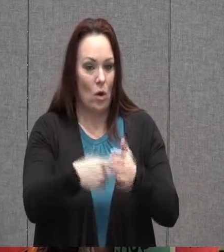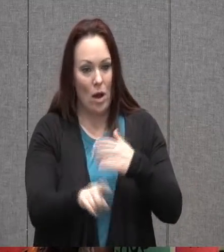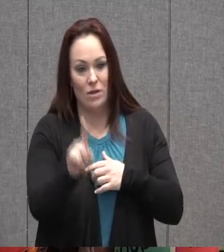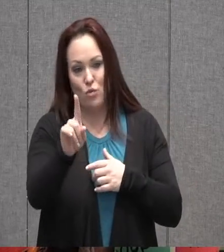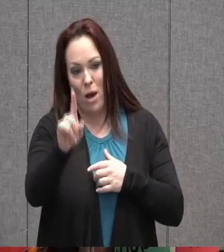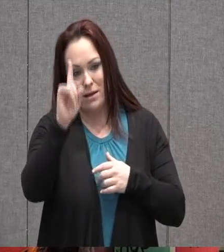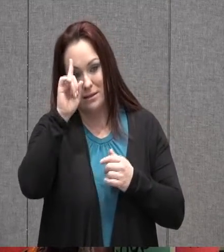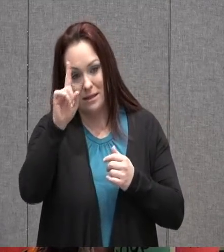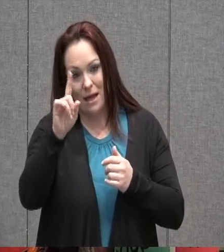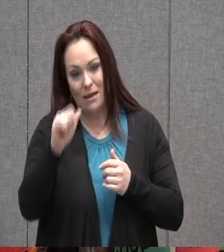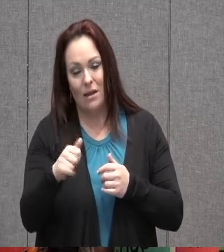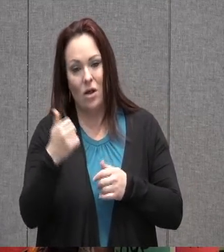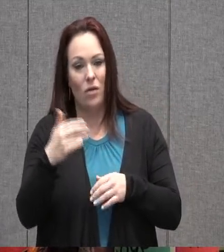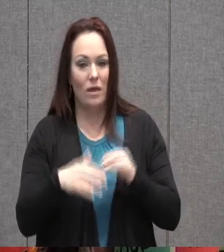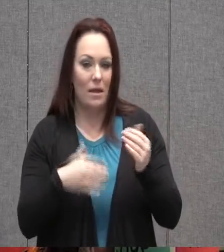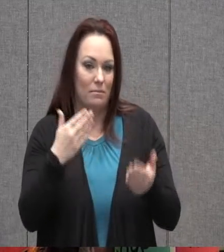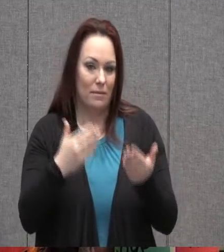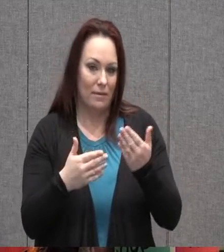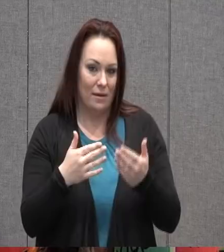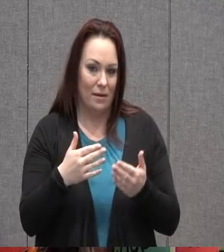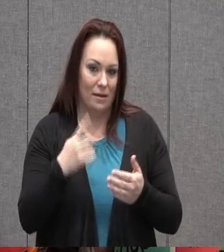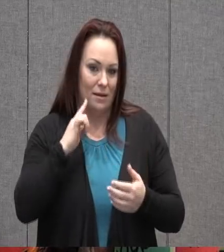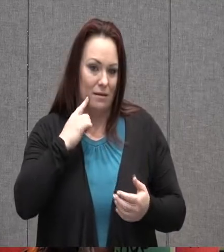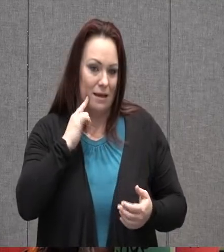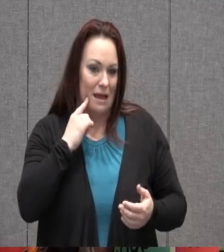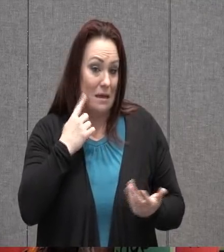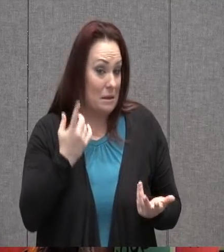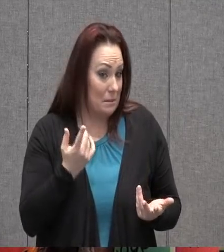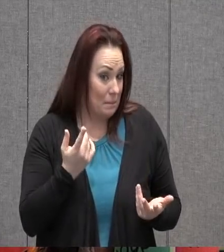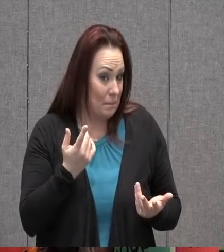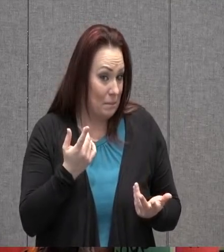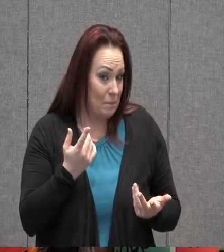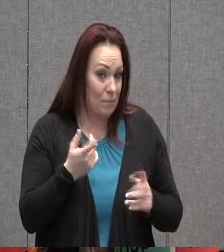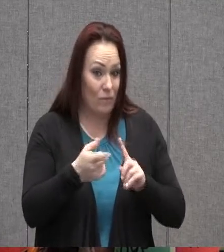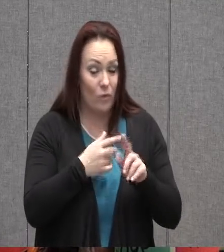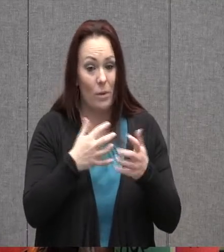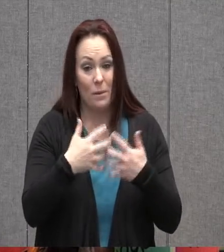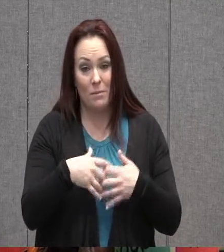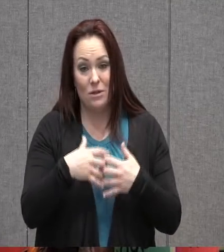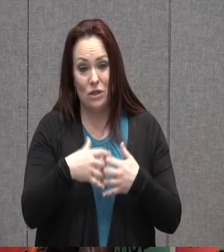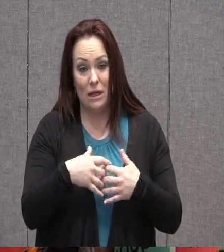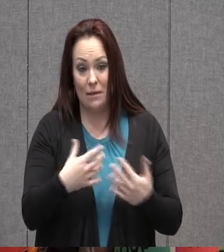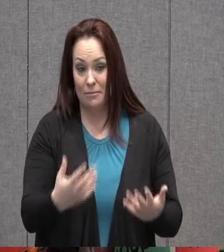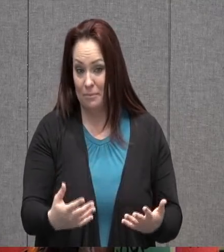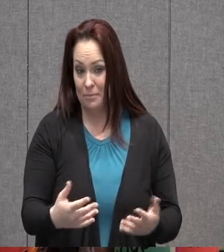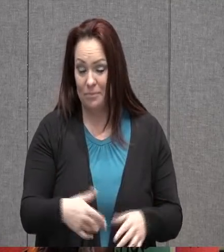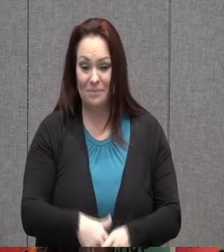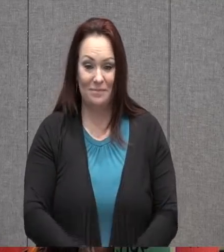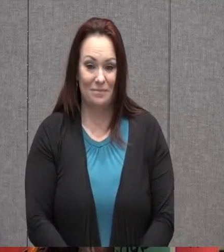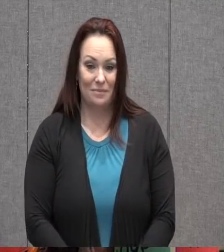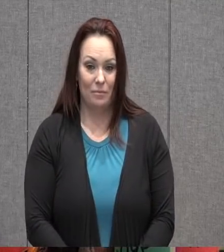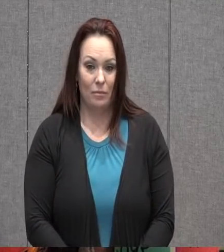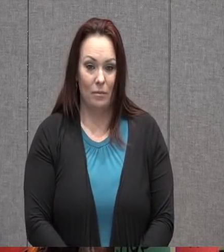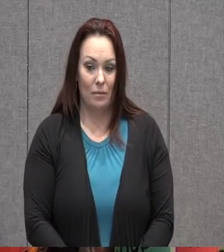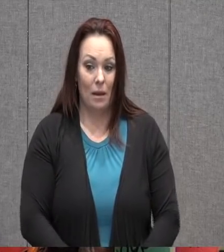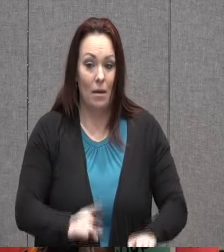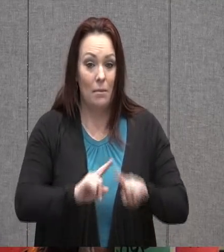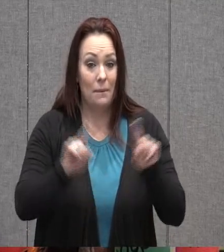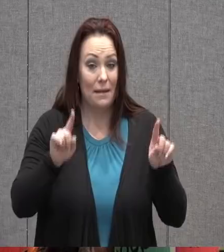other than maybe a piece of candy from a machine. But this penny can be added up